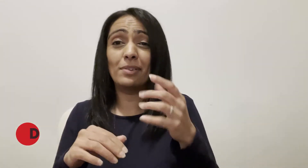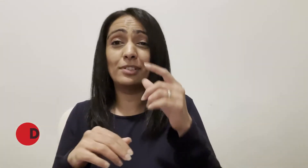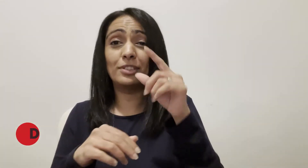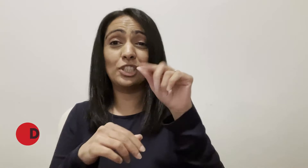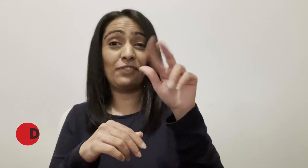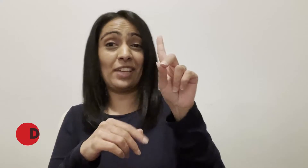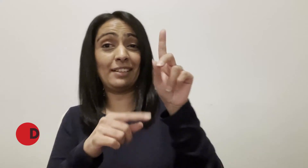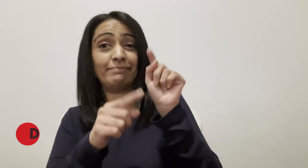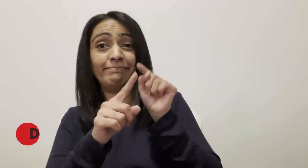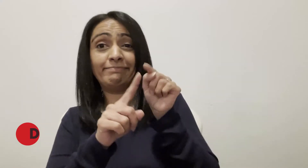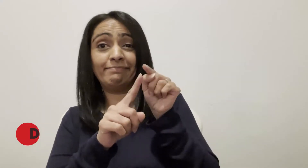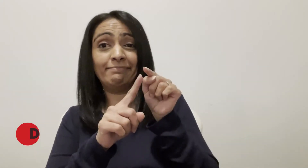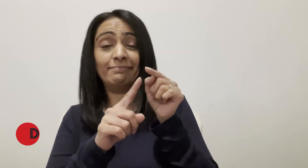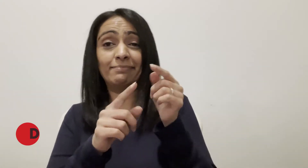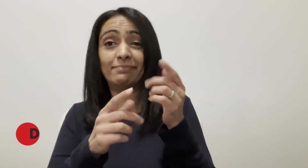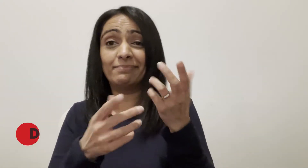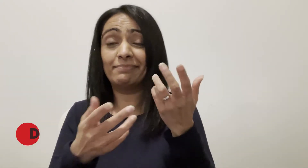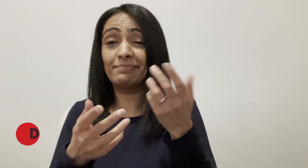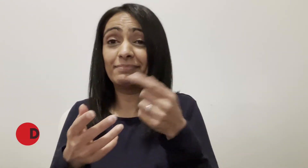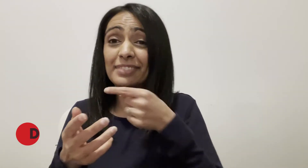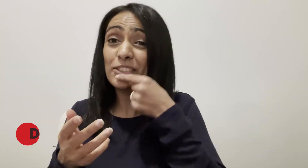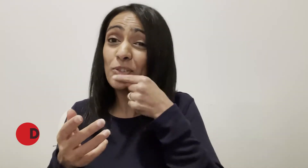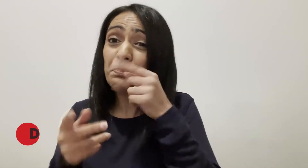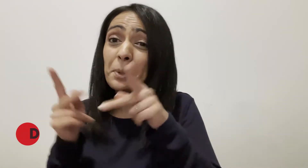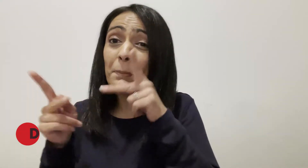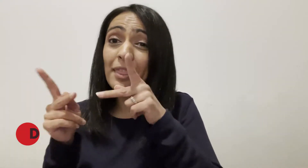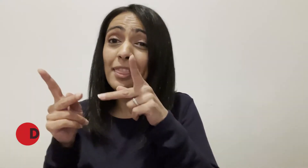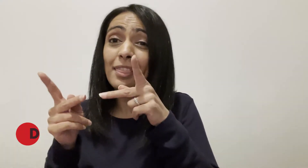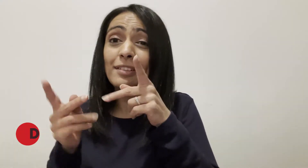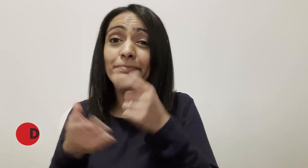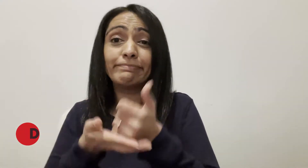Without GVAD, hearing people would not be receptive to helping